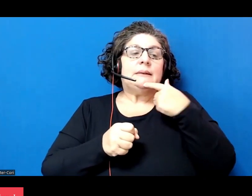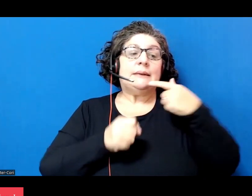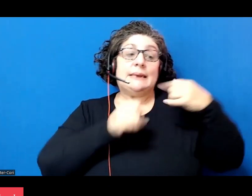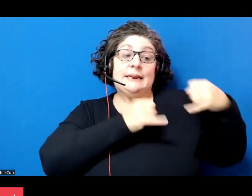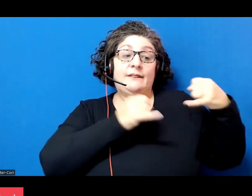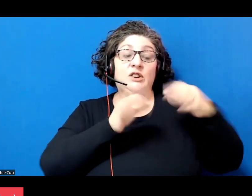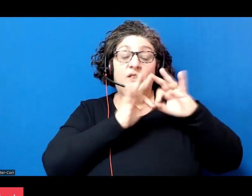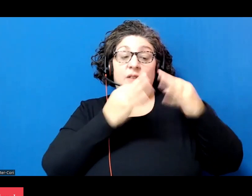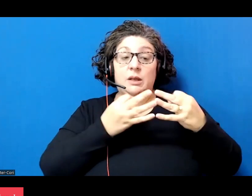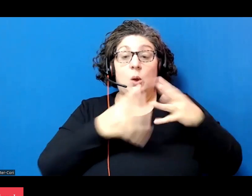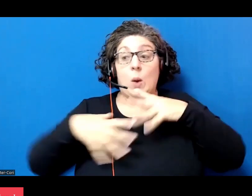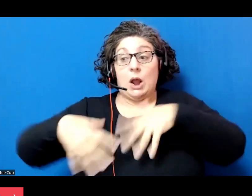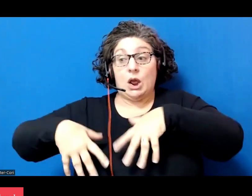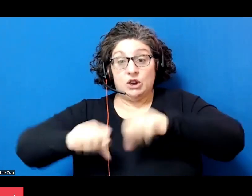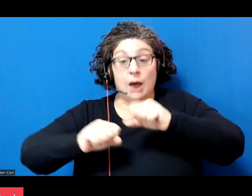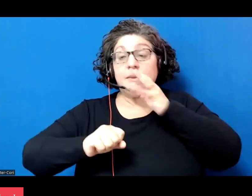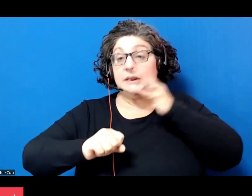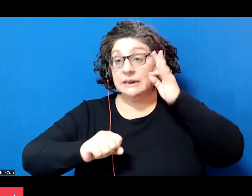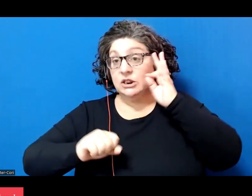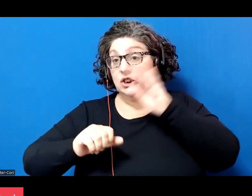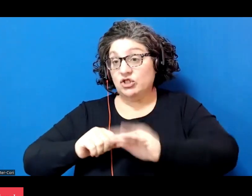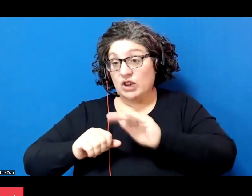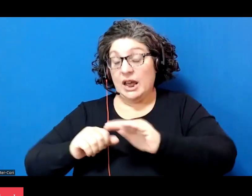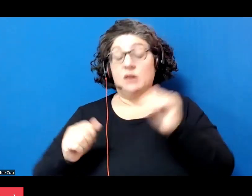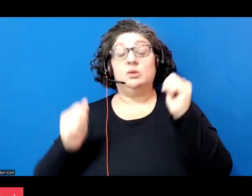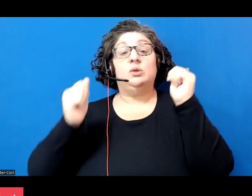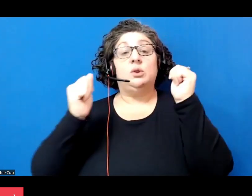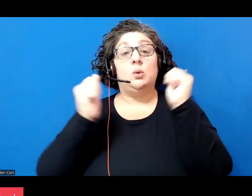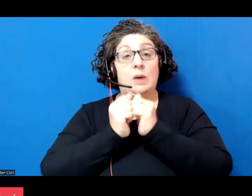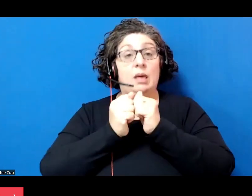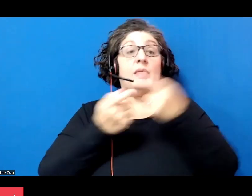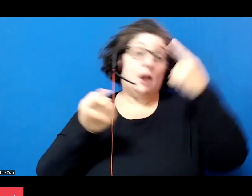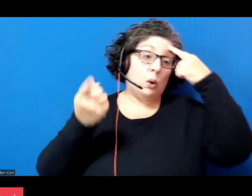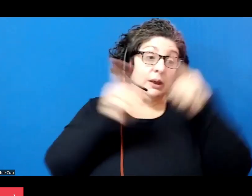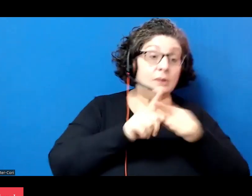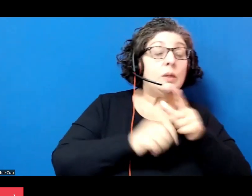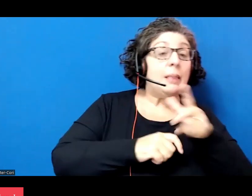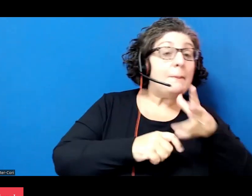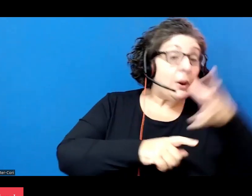that sought to adopt an Indian child with the consent of the parents of the Indian child